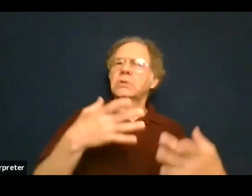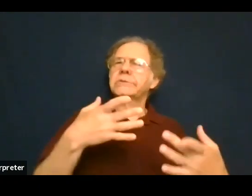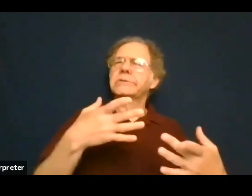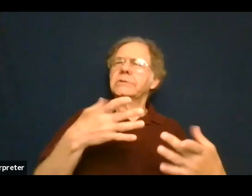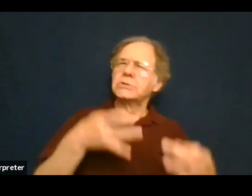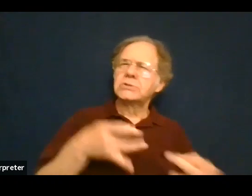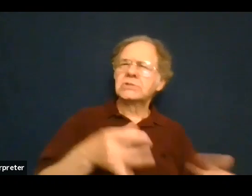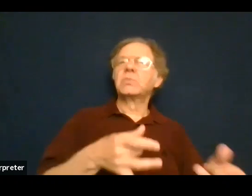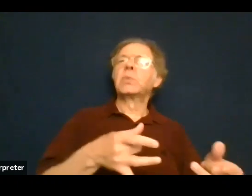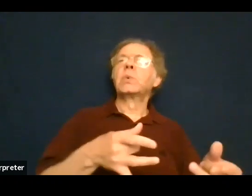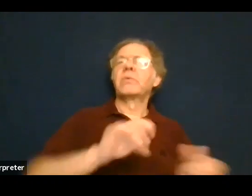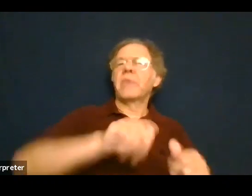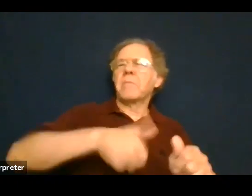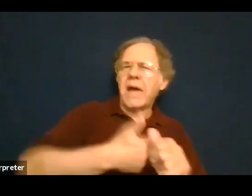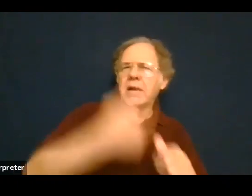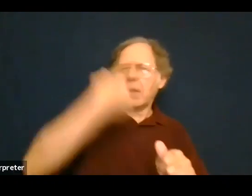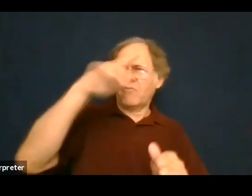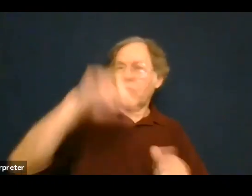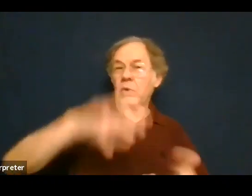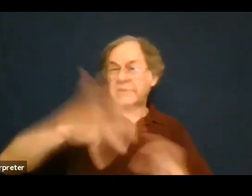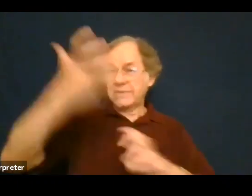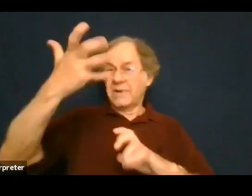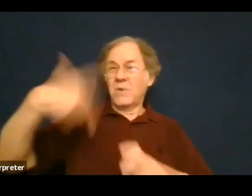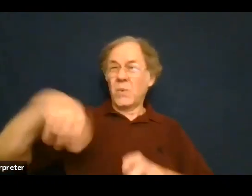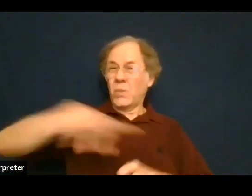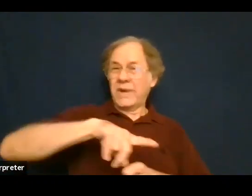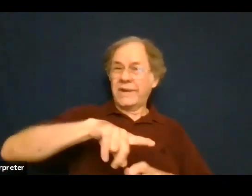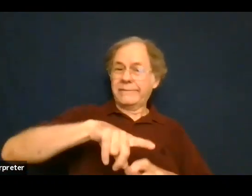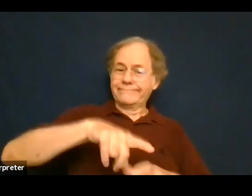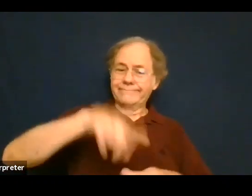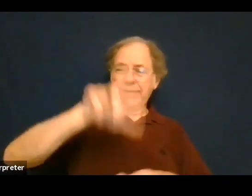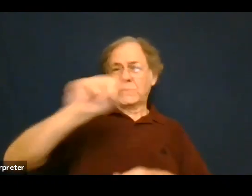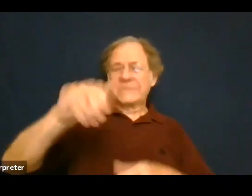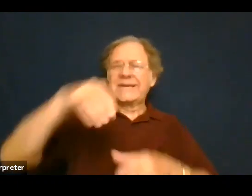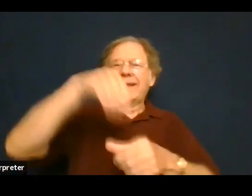because we are in hurricane zones.